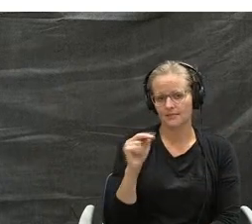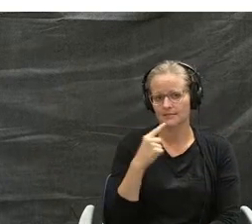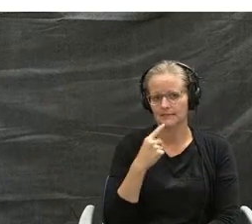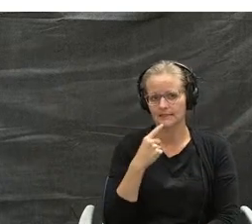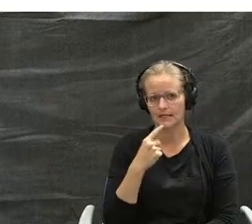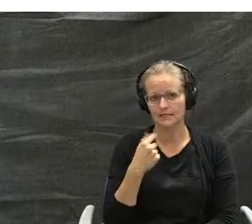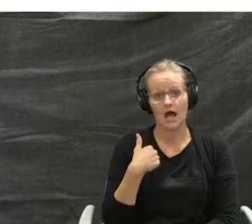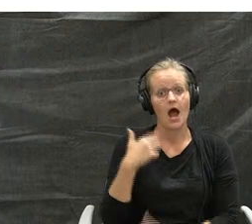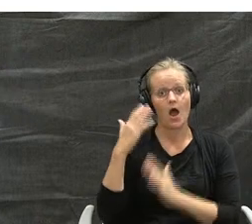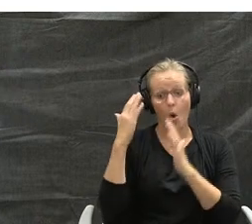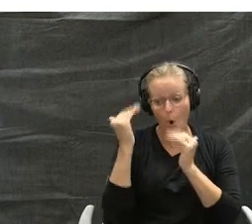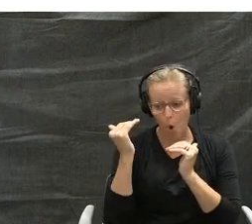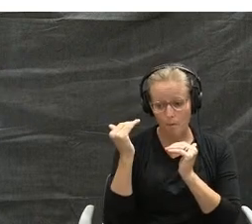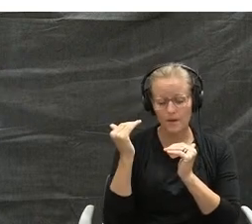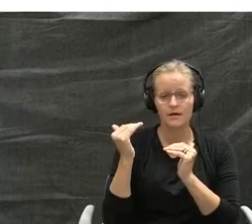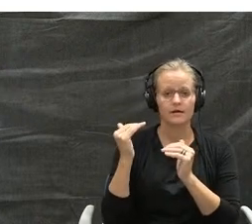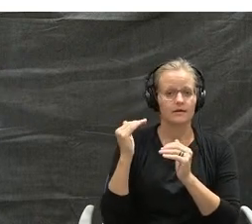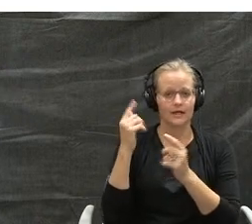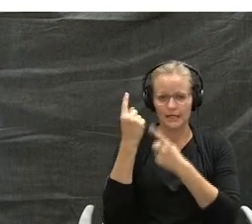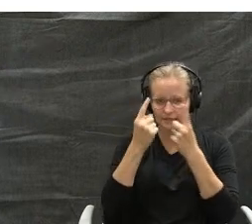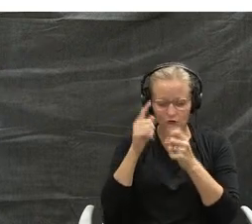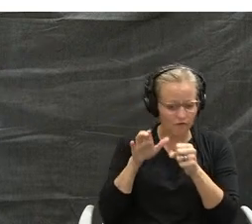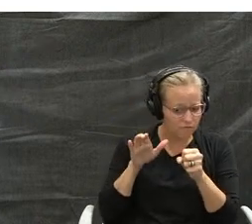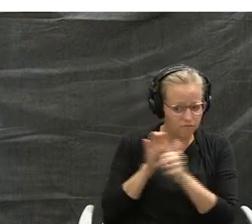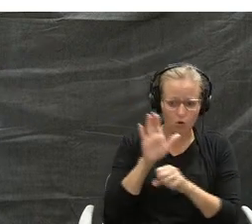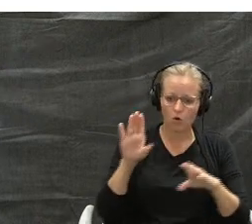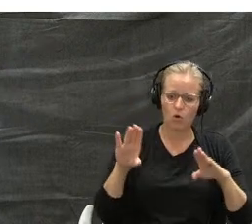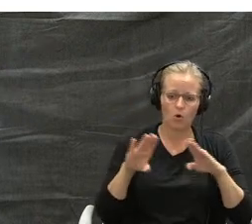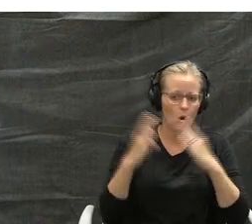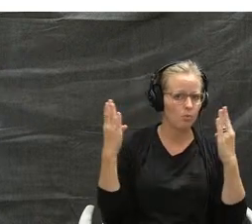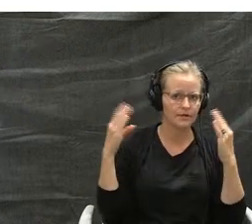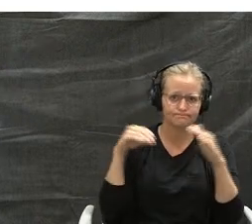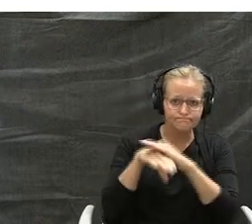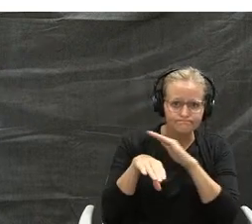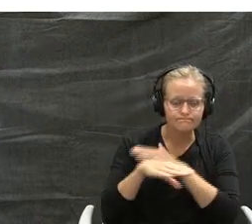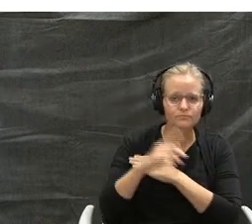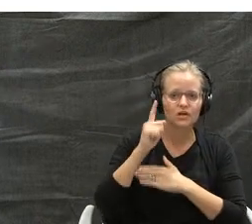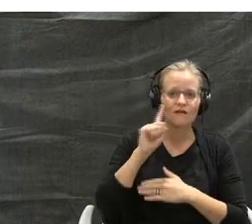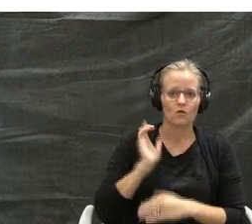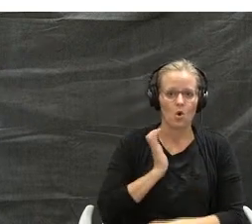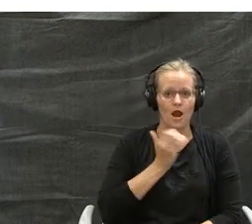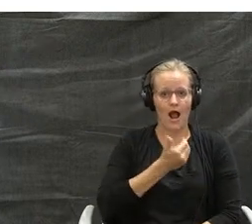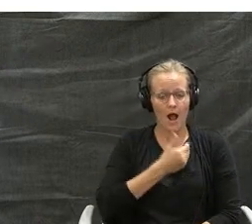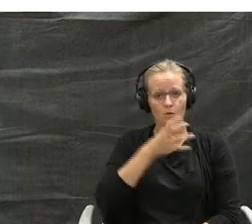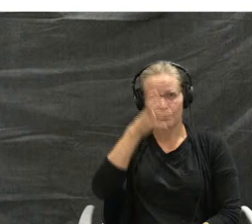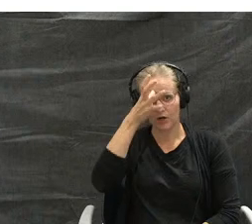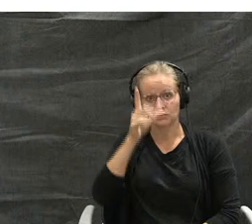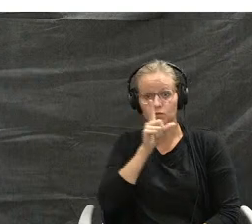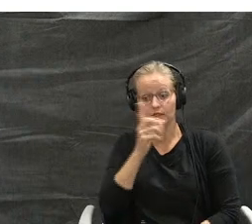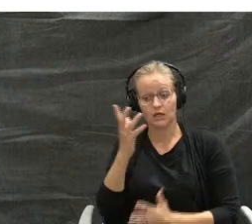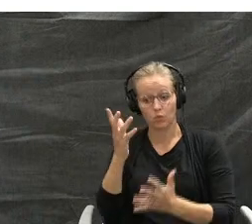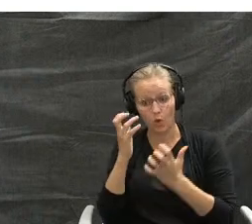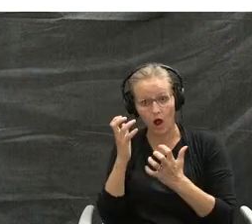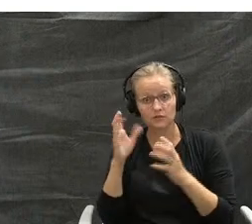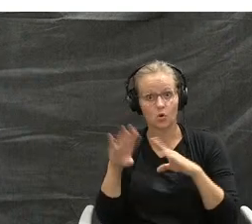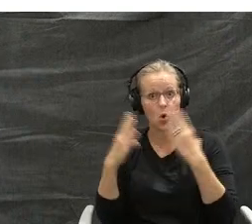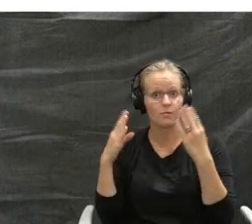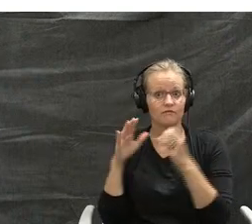parents who desire this for their children please. While the teachers did in a plus effort and job last school year, once